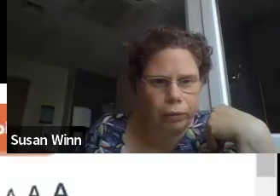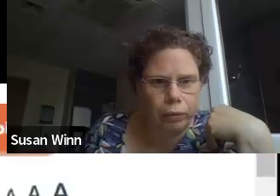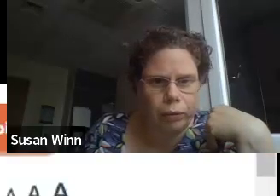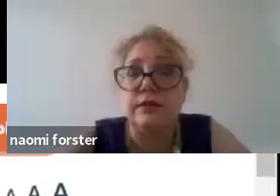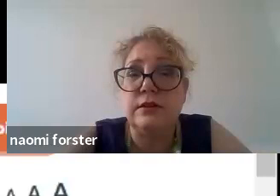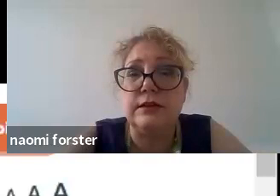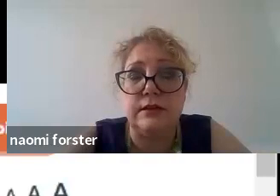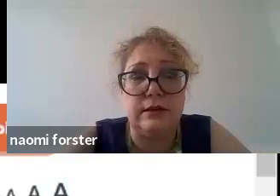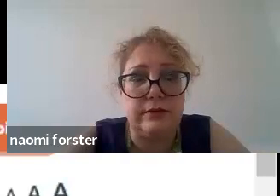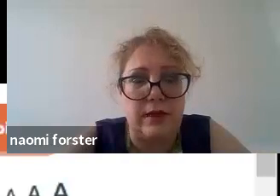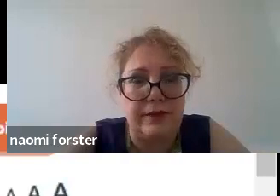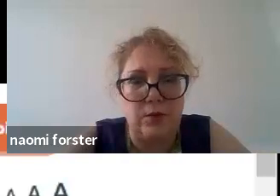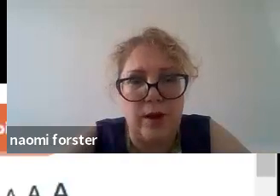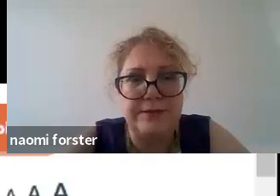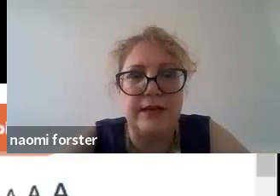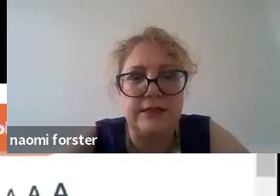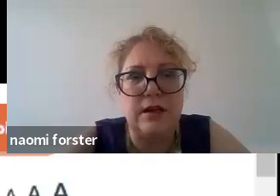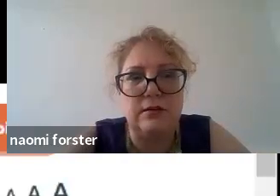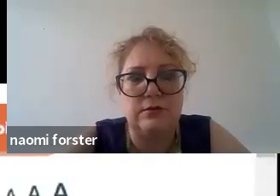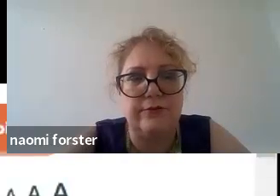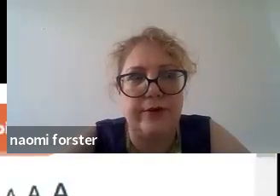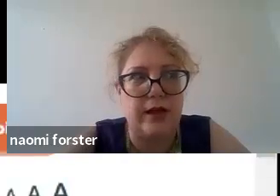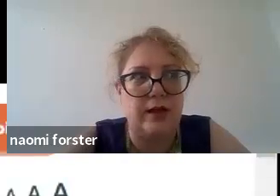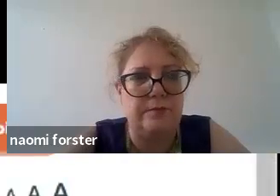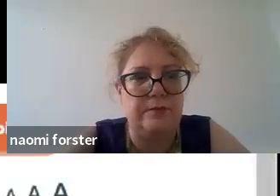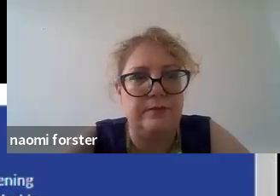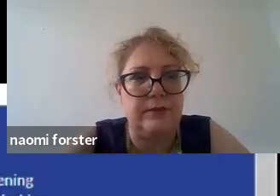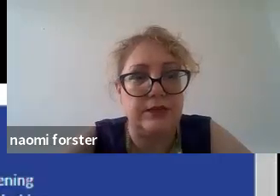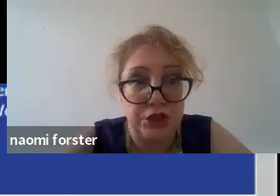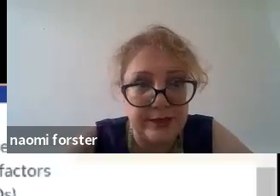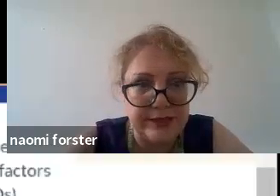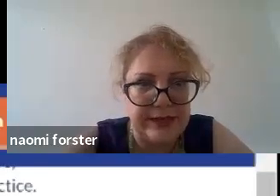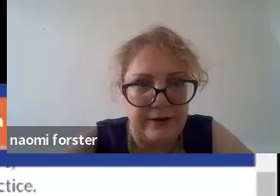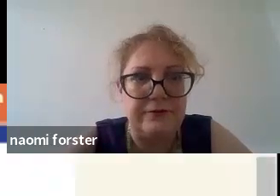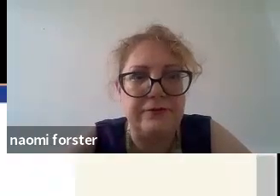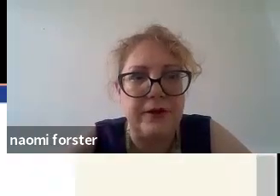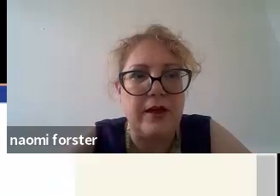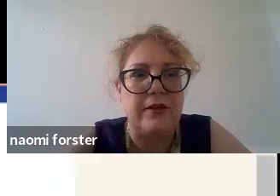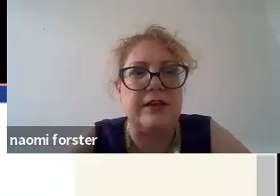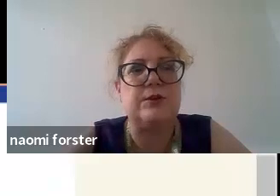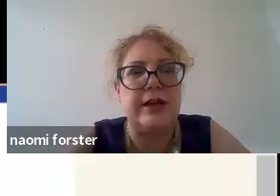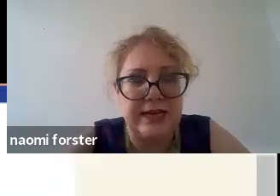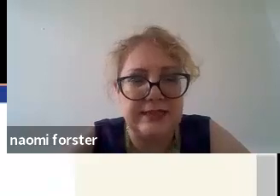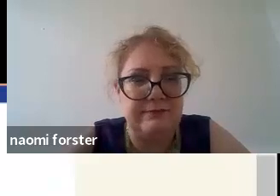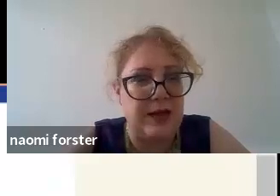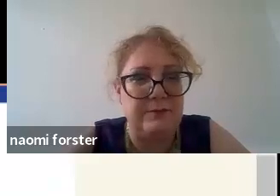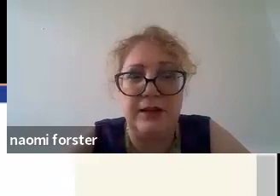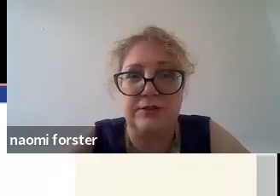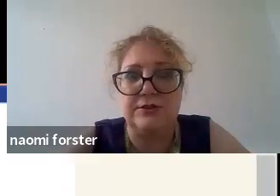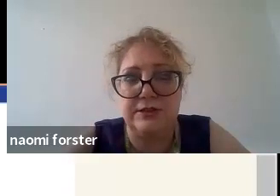The good thing is that I think the website is so intuitive that it's quite easy just